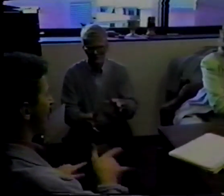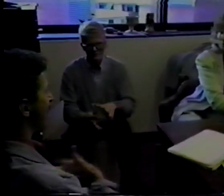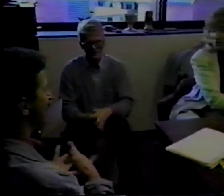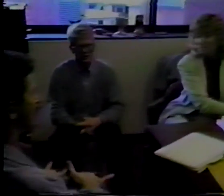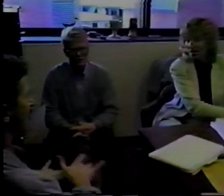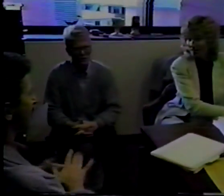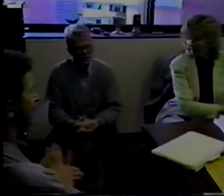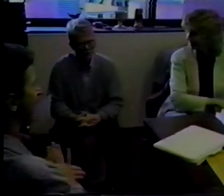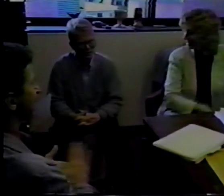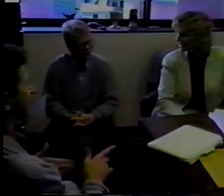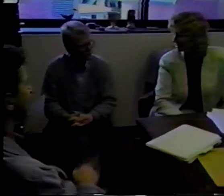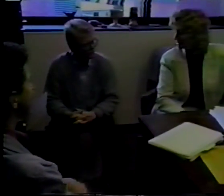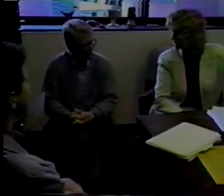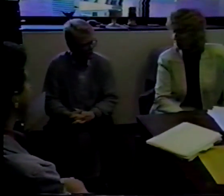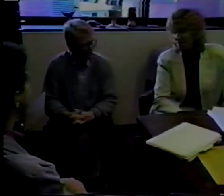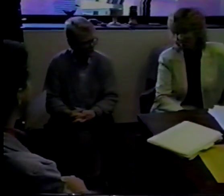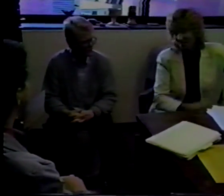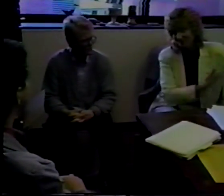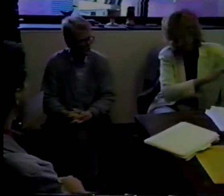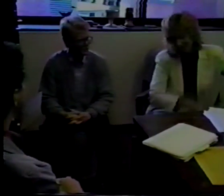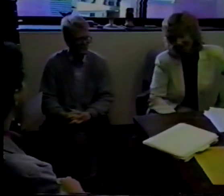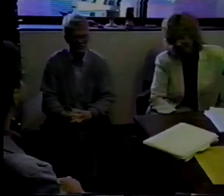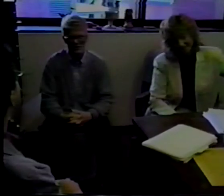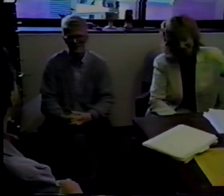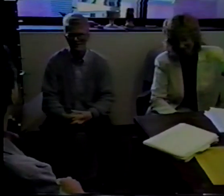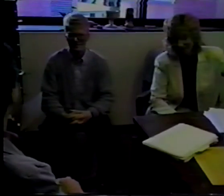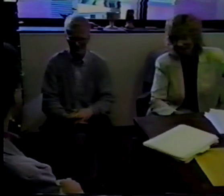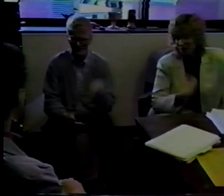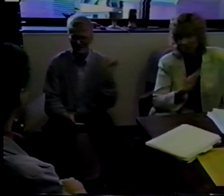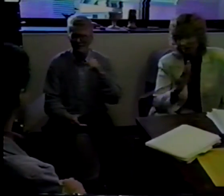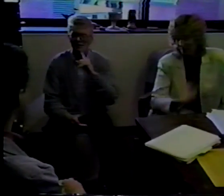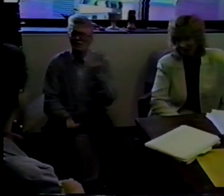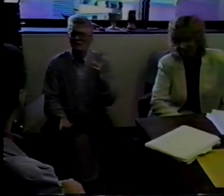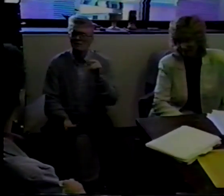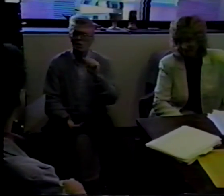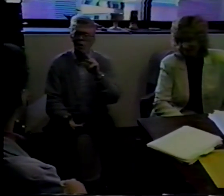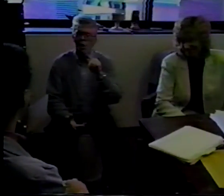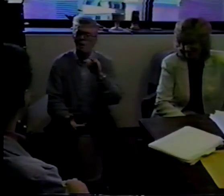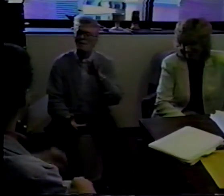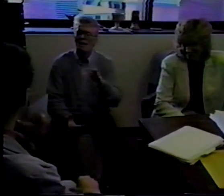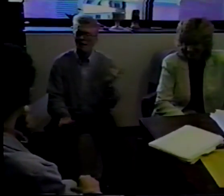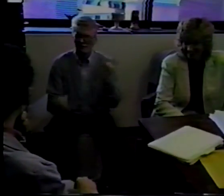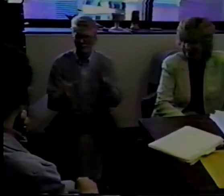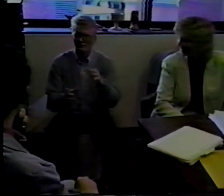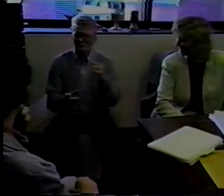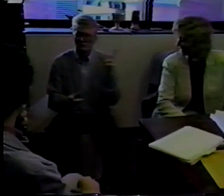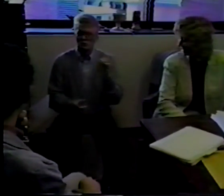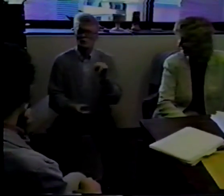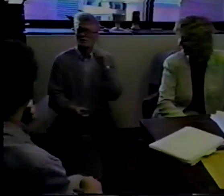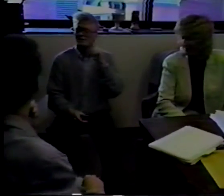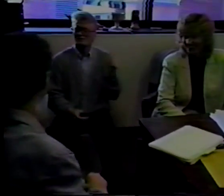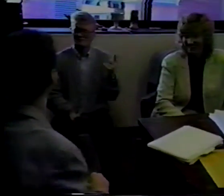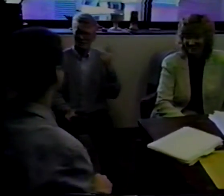That was automatic. Interpreter: Do you have an answering machine? That's great!